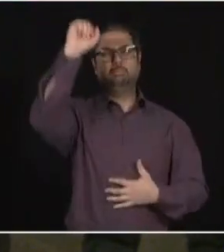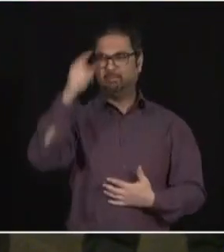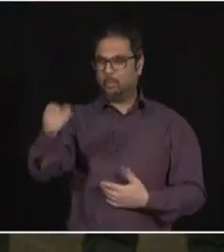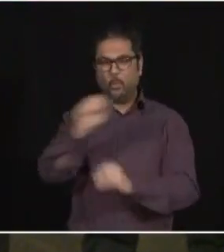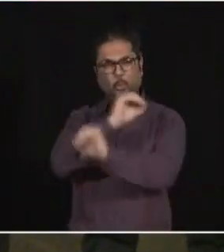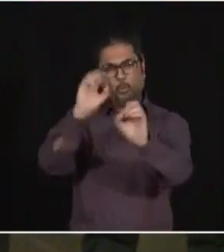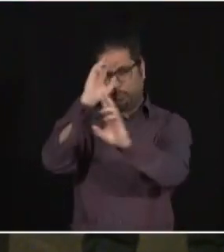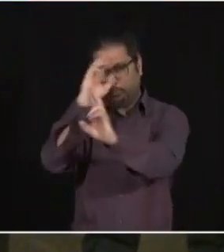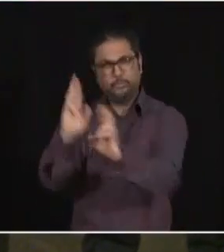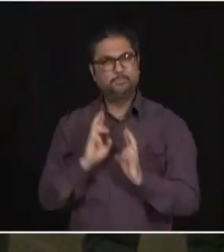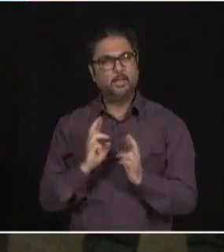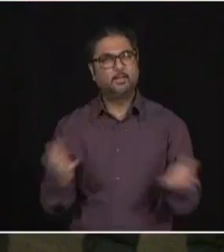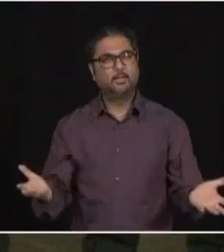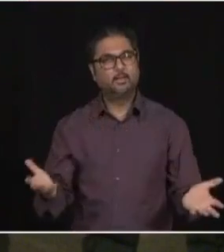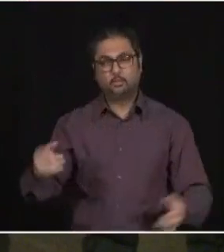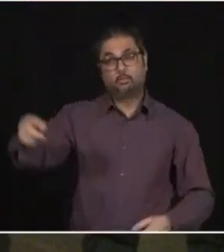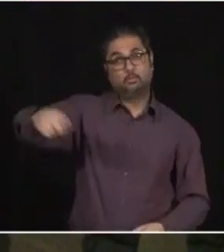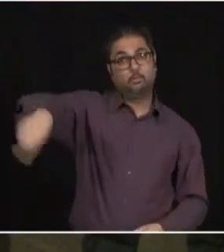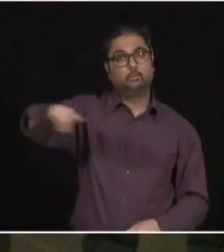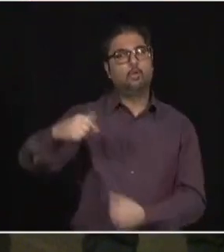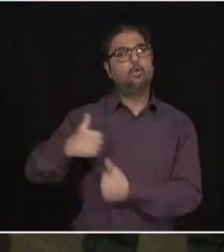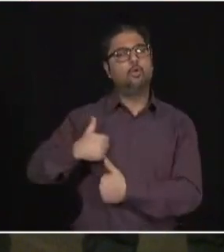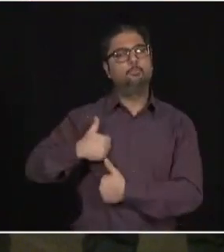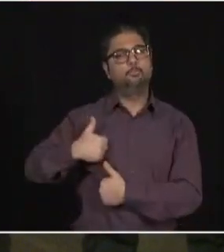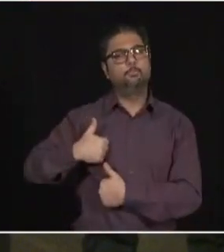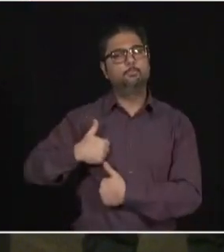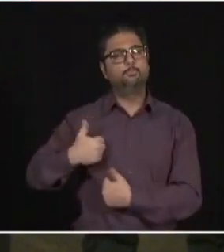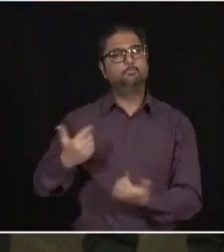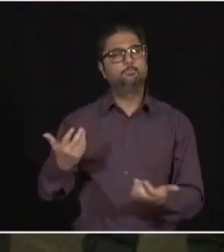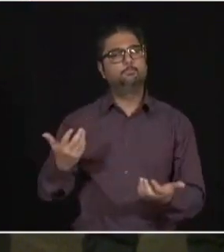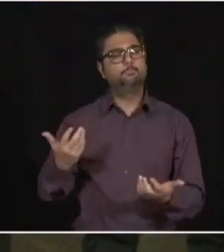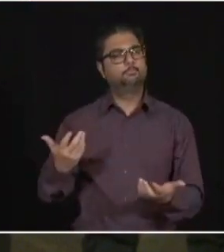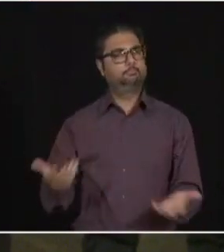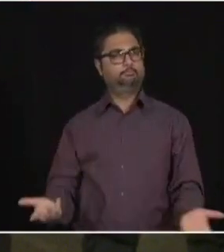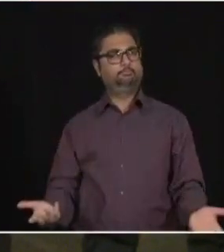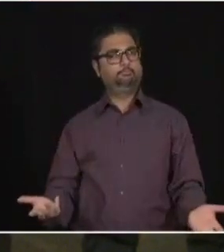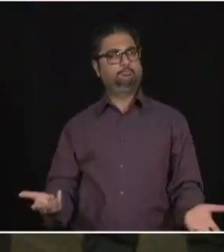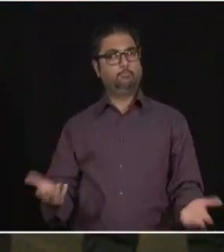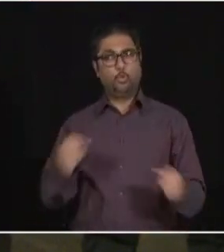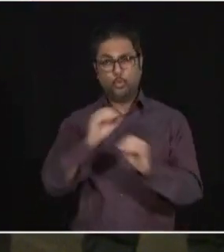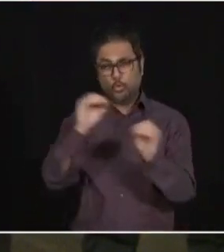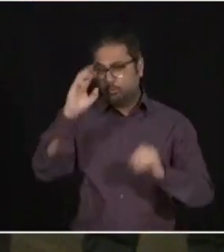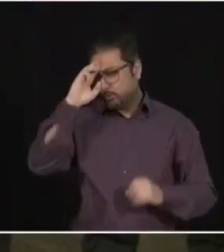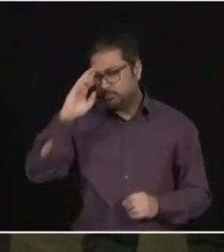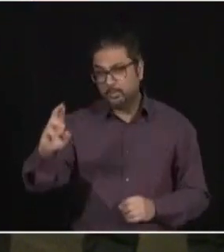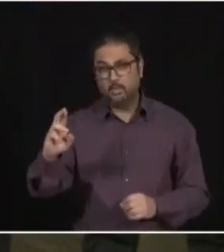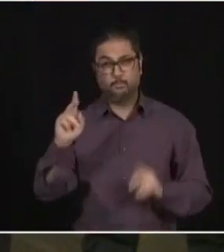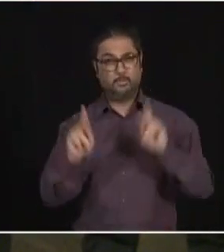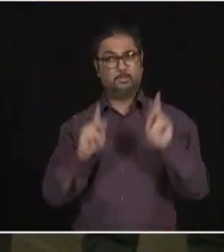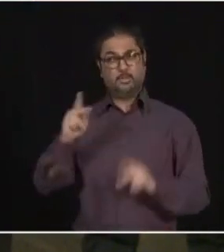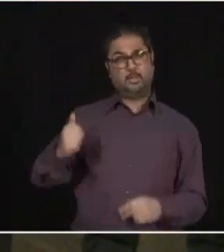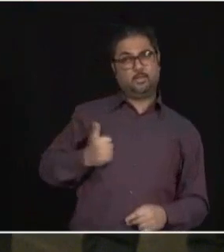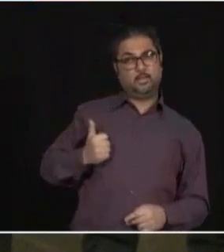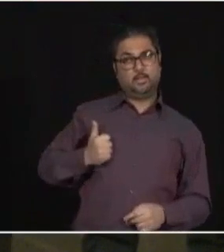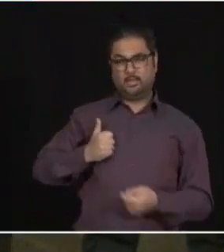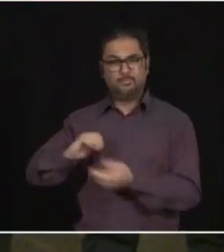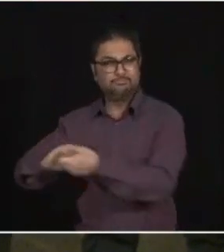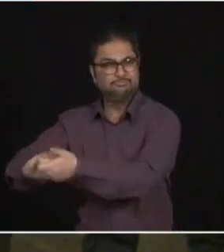women of our Canadian Armed Forces and dis disrespect the people of Canada that have all been united through this challenge?